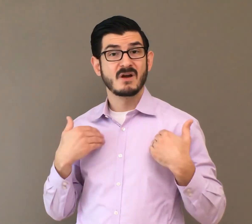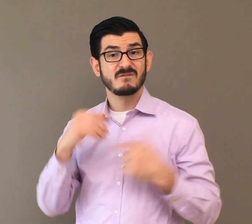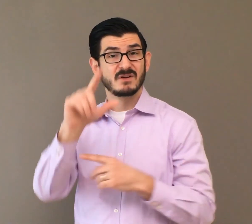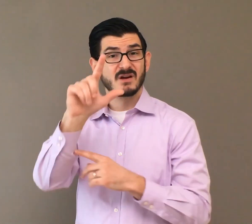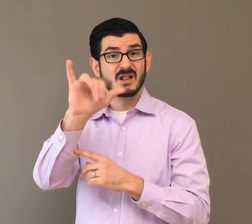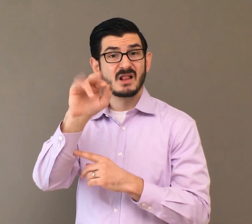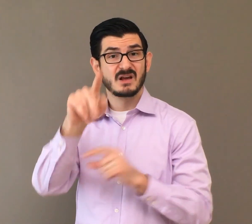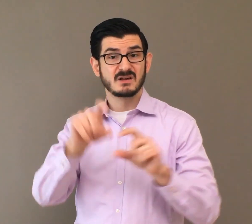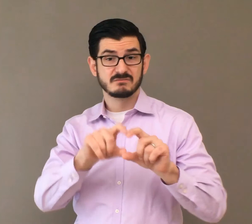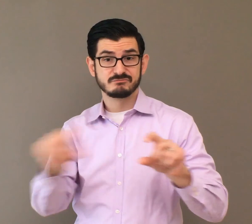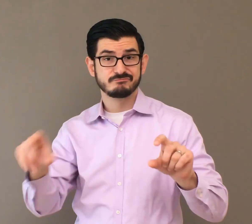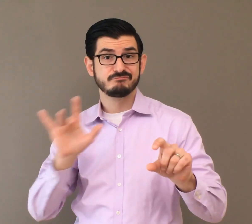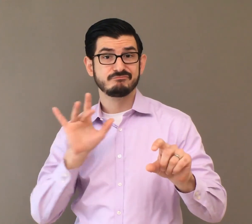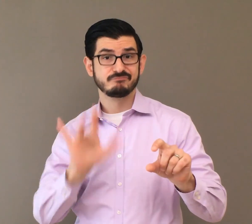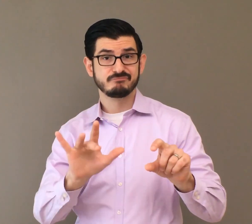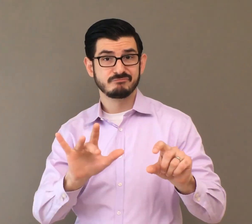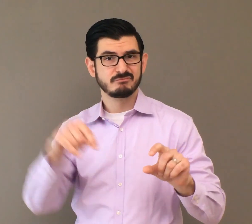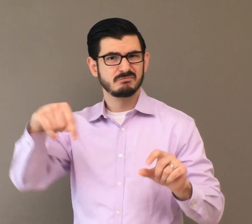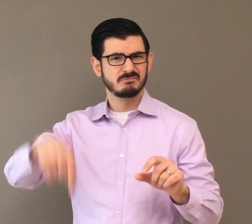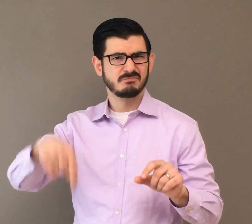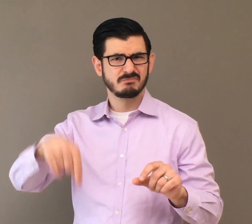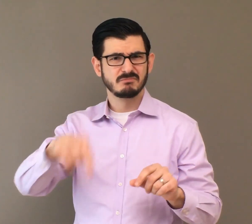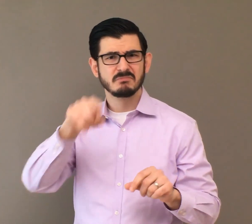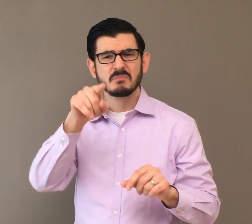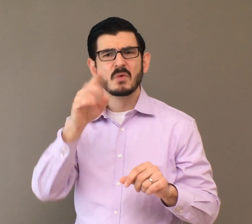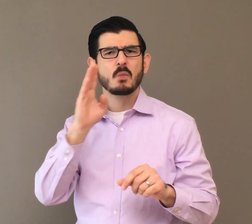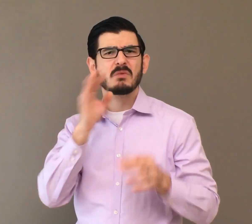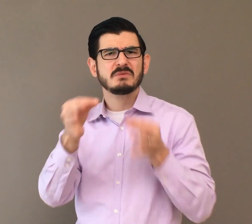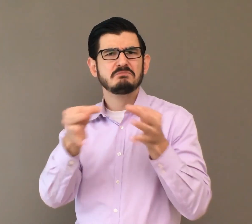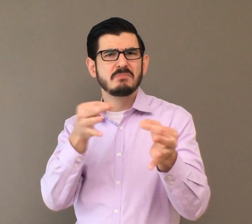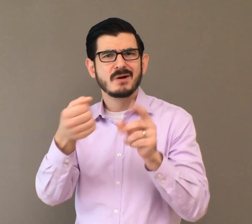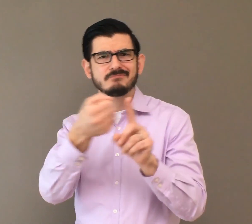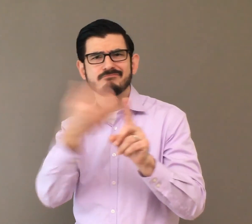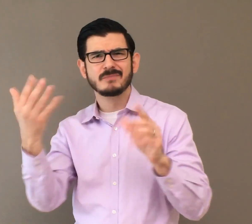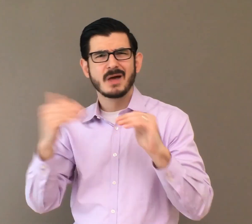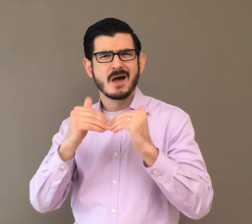opinion by clicking on the link below, where you can access information about how to contact